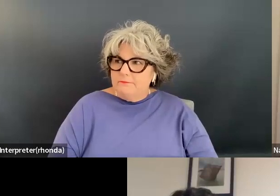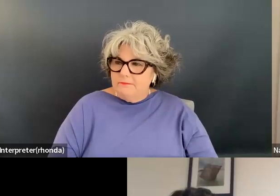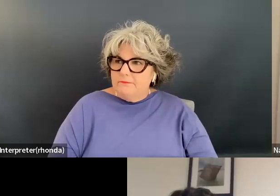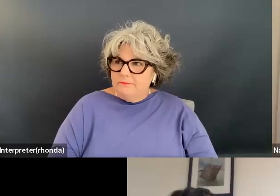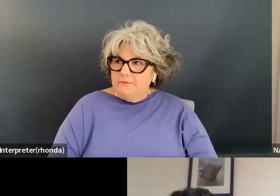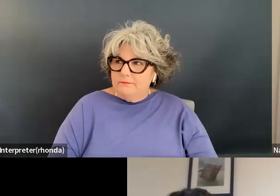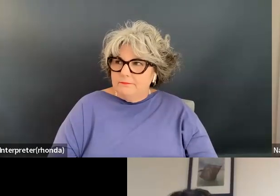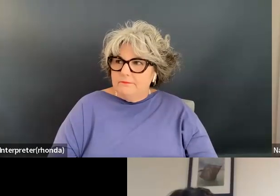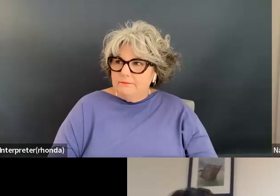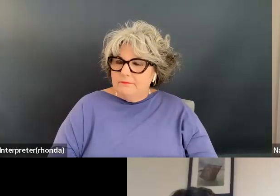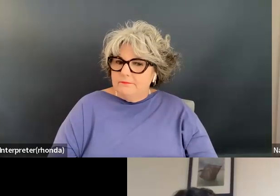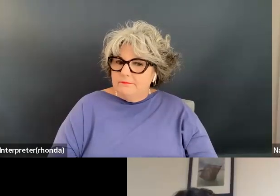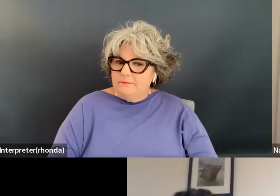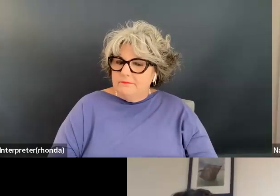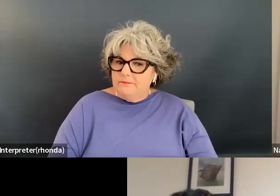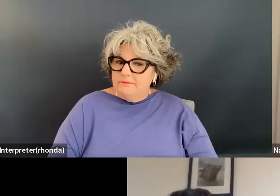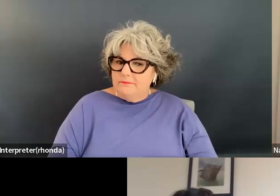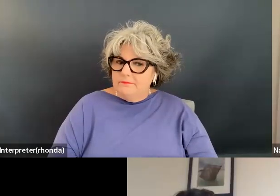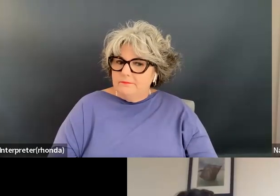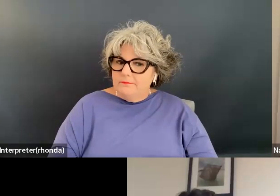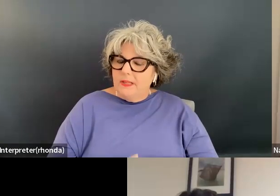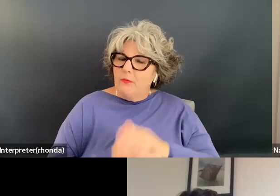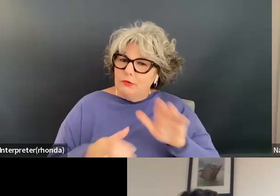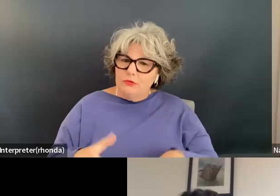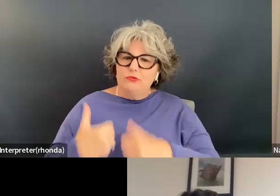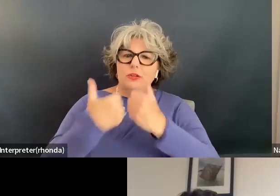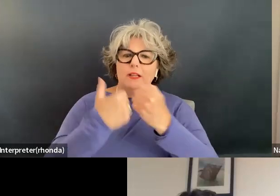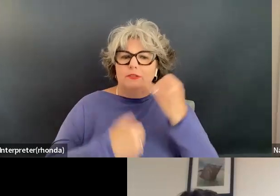And I wanted to challenge this because it's very hard